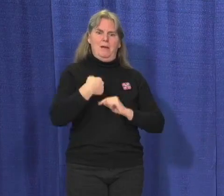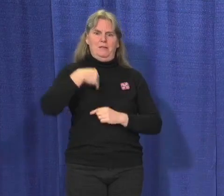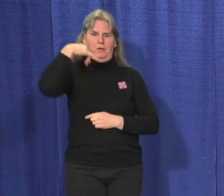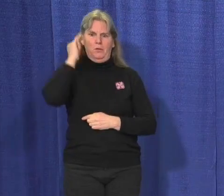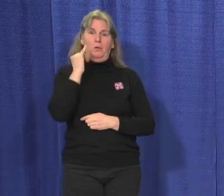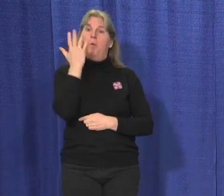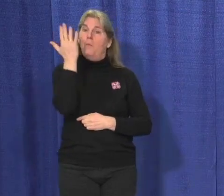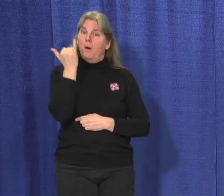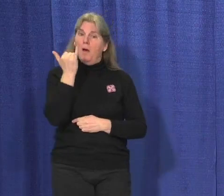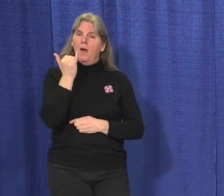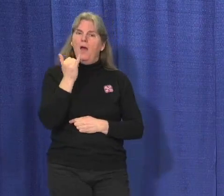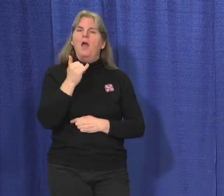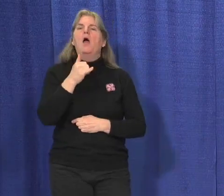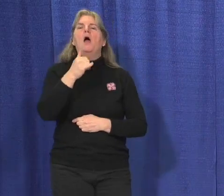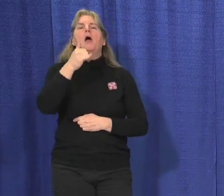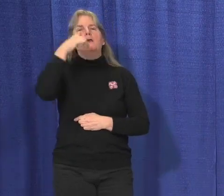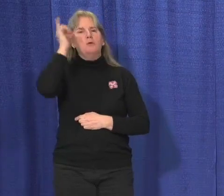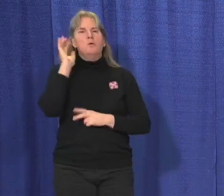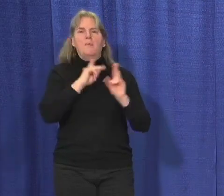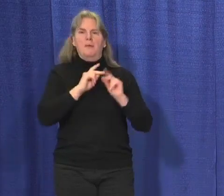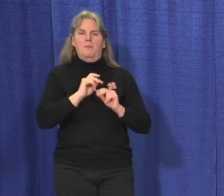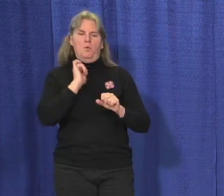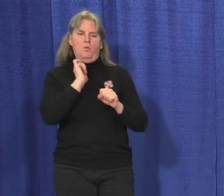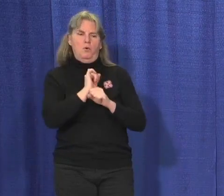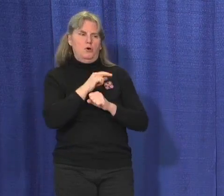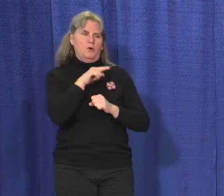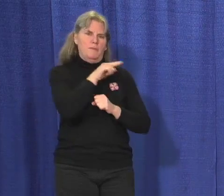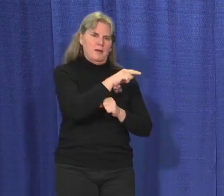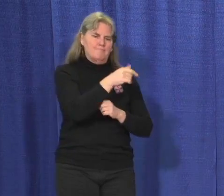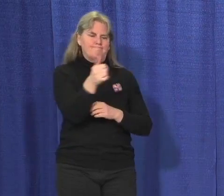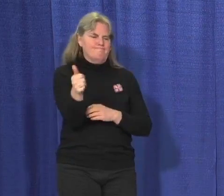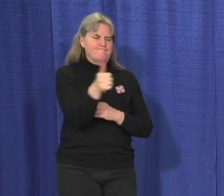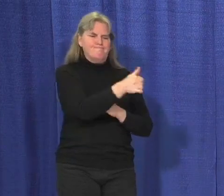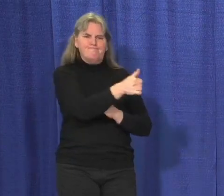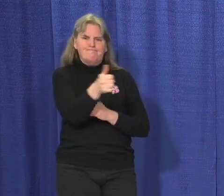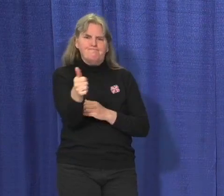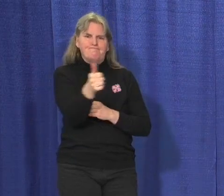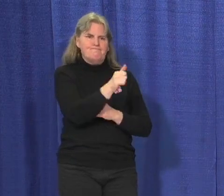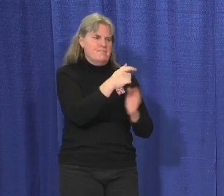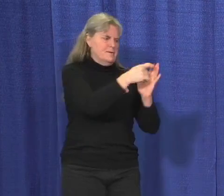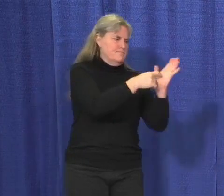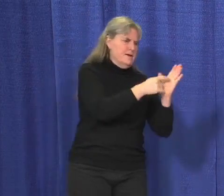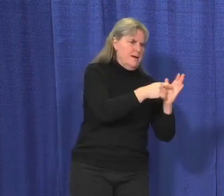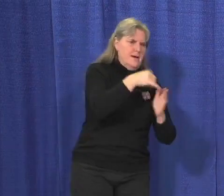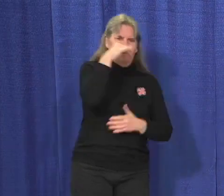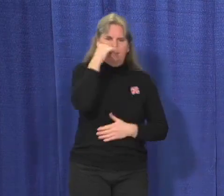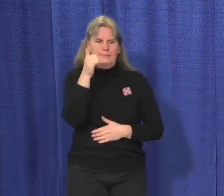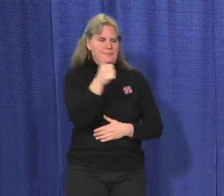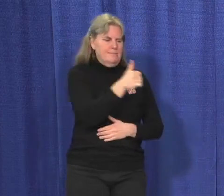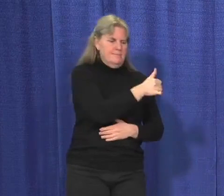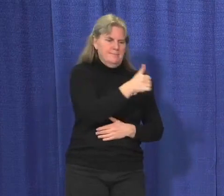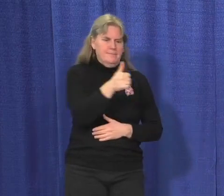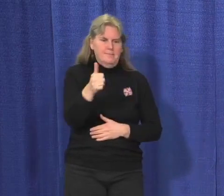This matters to us because many of those from the YUKON work at this mind moving back and forth between the mine site and their